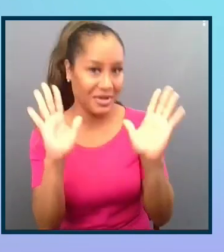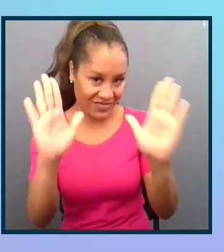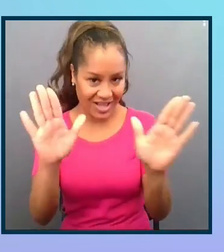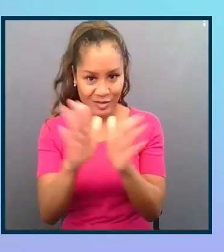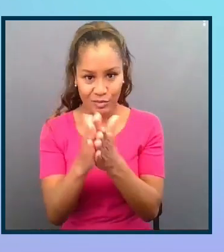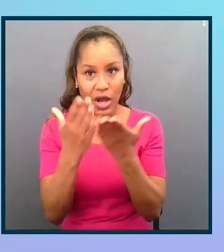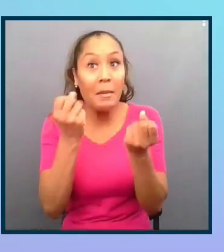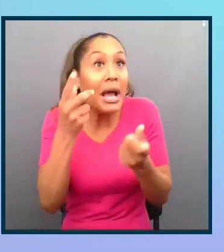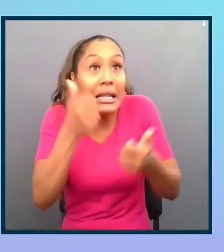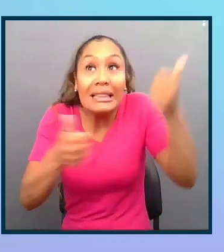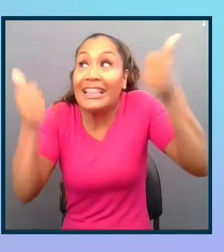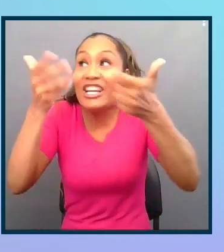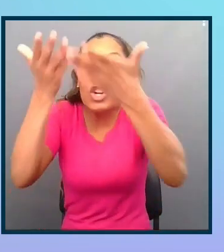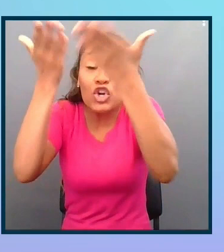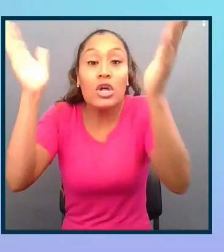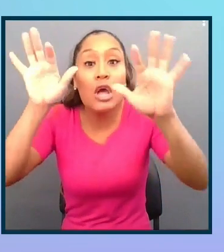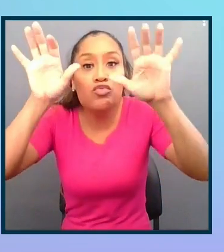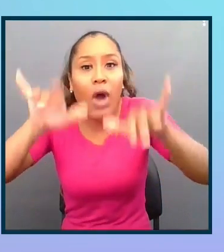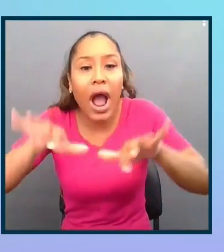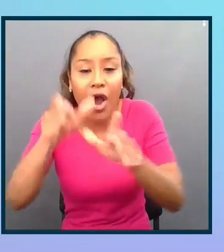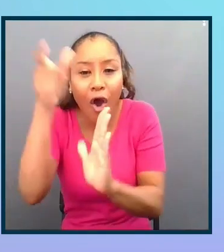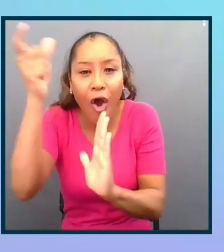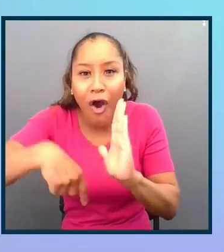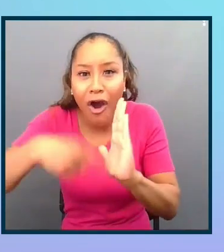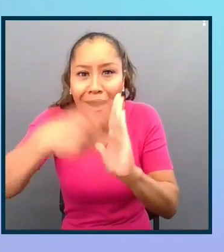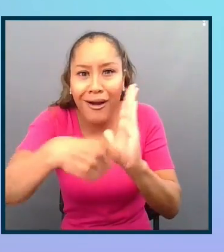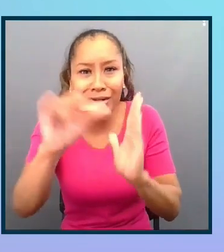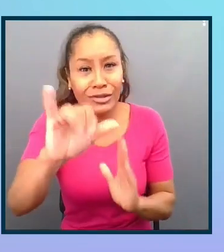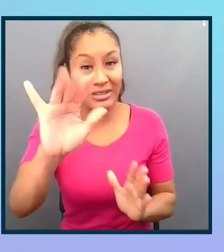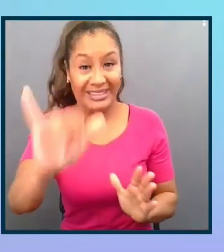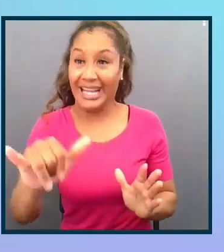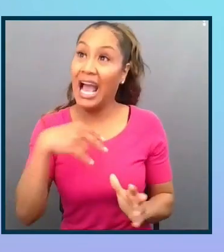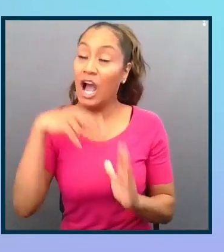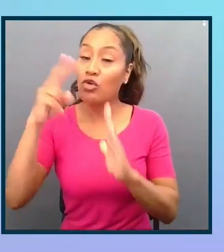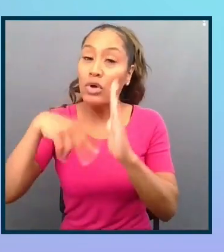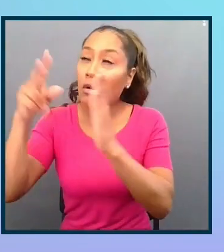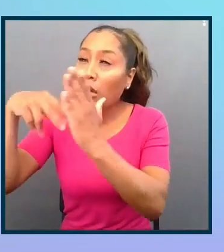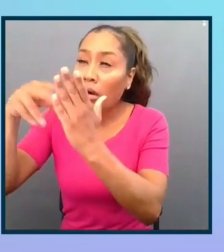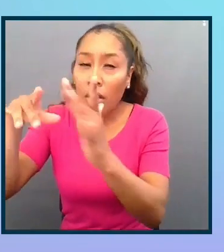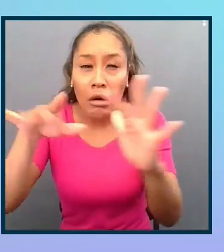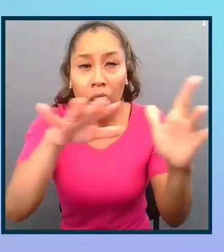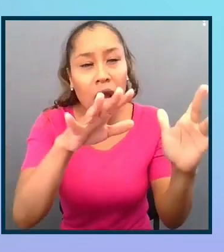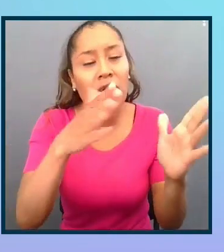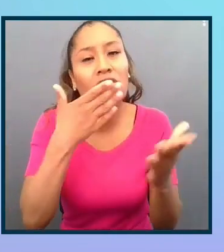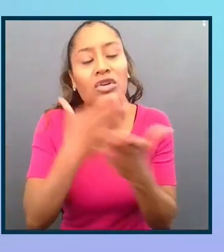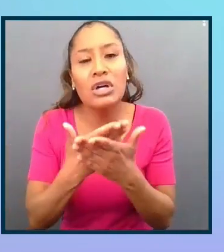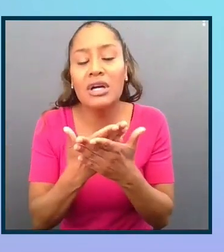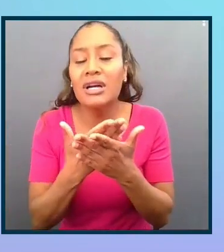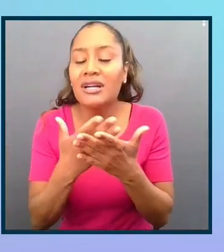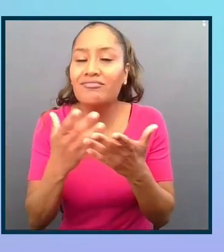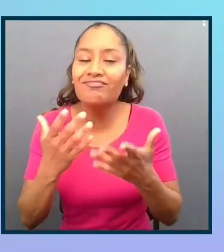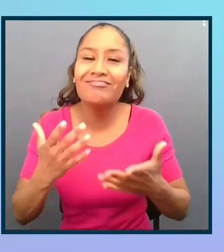who help write articles on this. And I think, for me, that made a huge difference. And go to some meetups. Connect with folks.